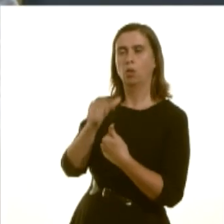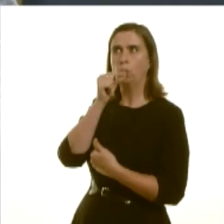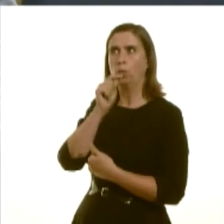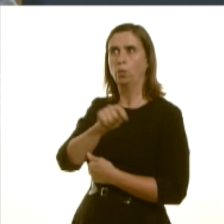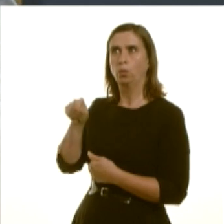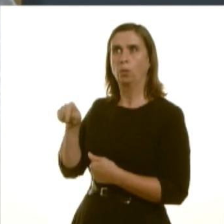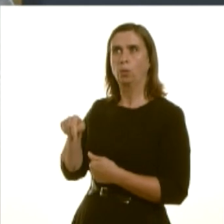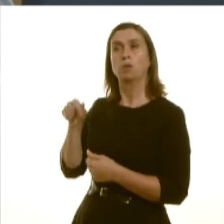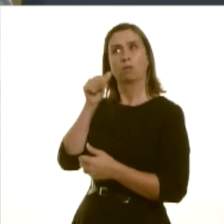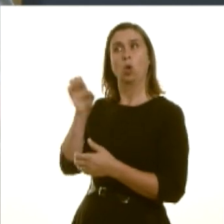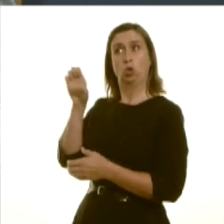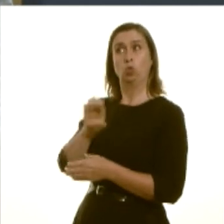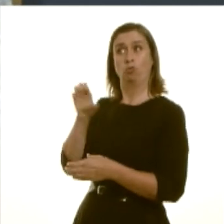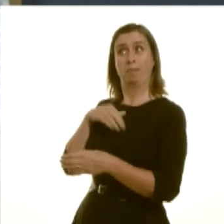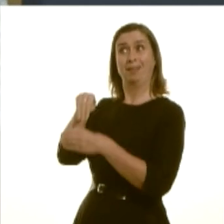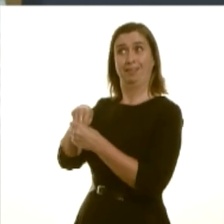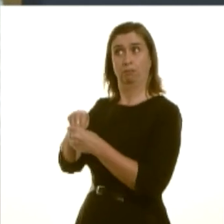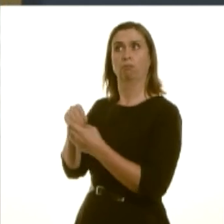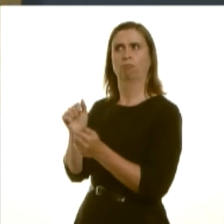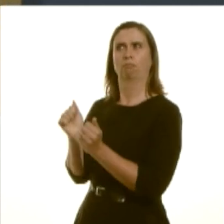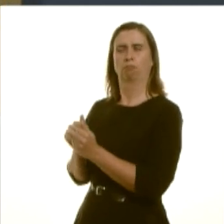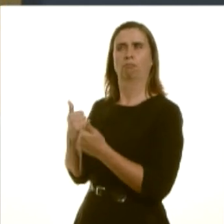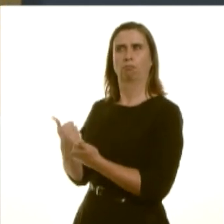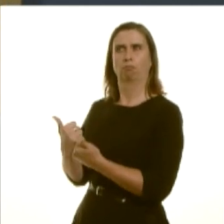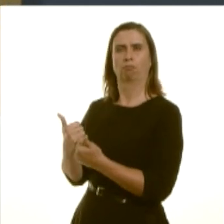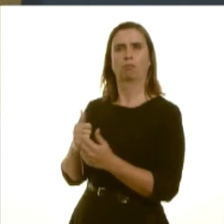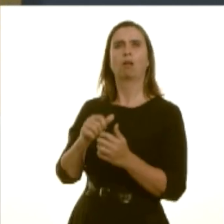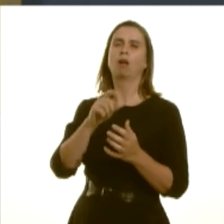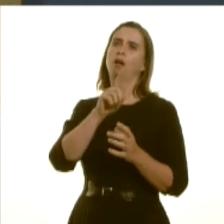Europe provides that. Both the Tories and Plaid Cymru would like to see those partnerships